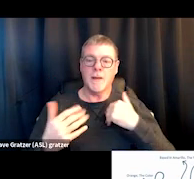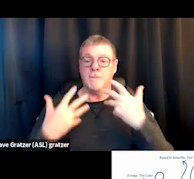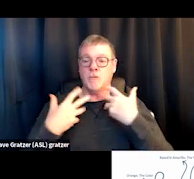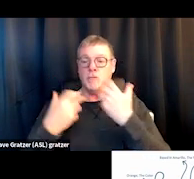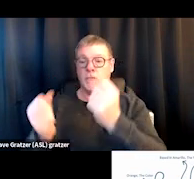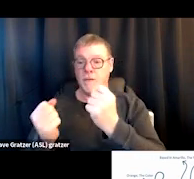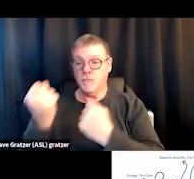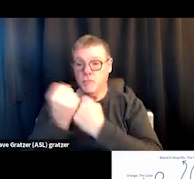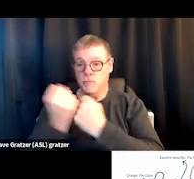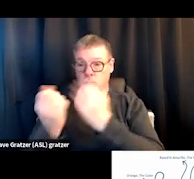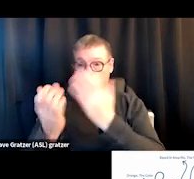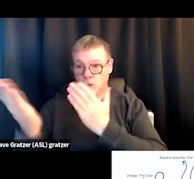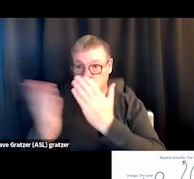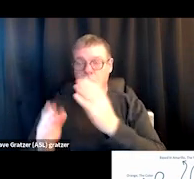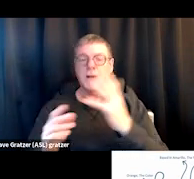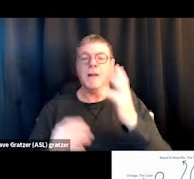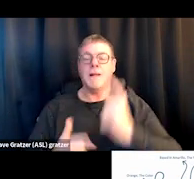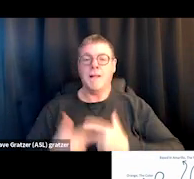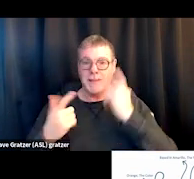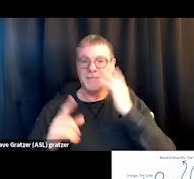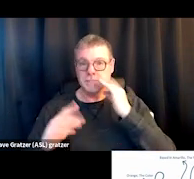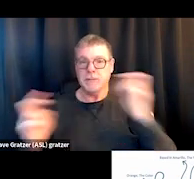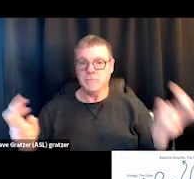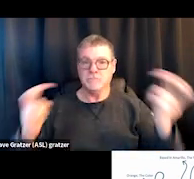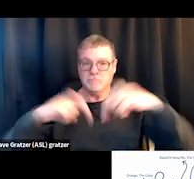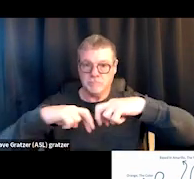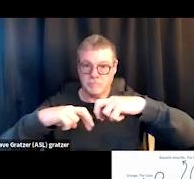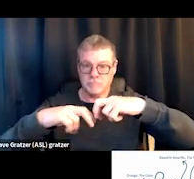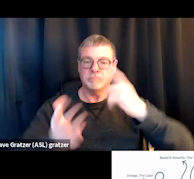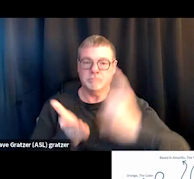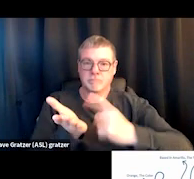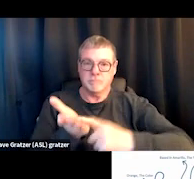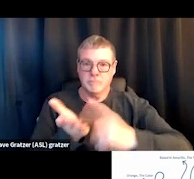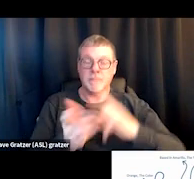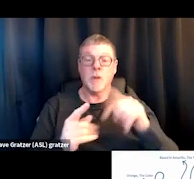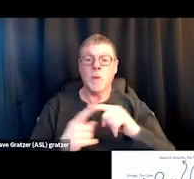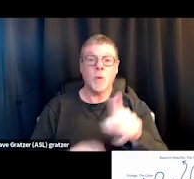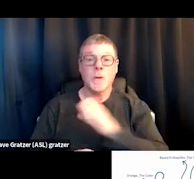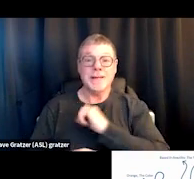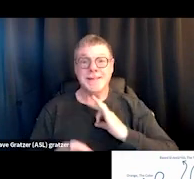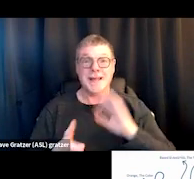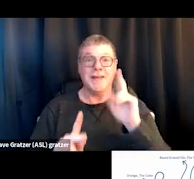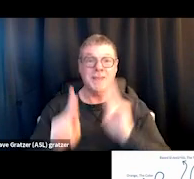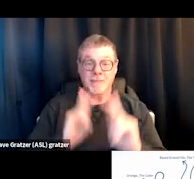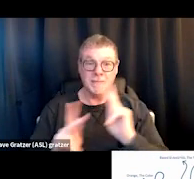and people with lived experience at the table so that as you're staffing an individual and you're talking about the ways